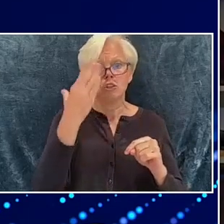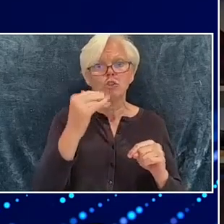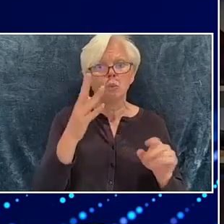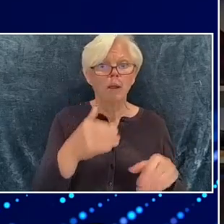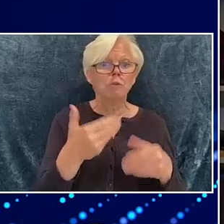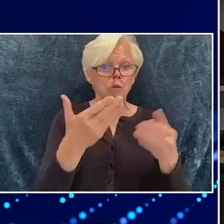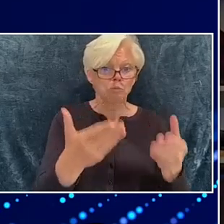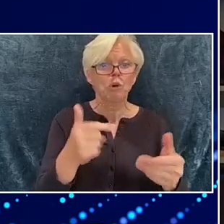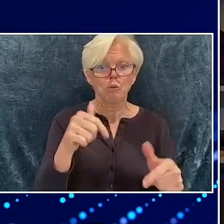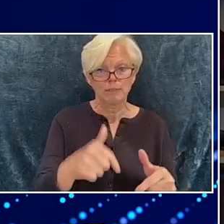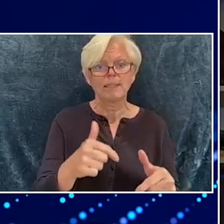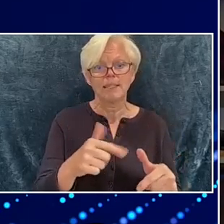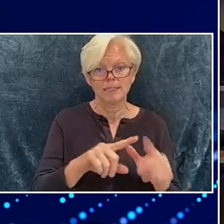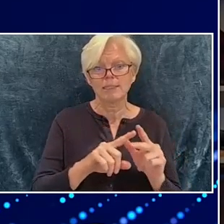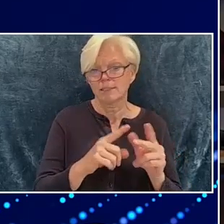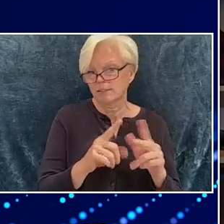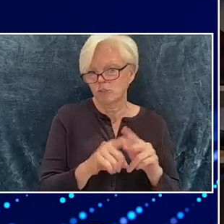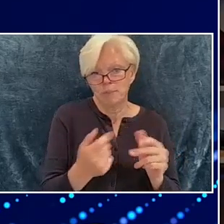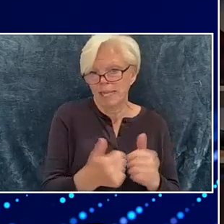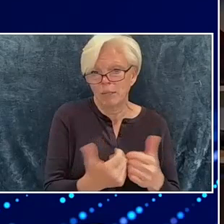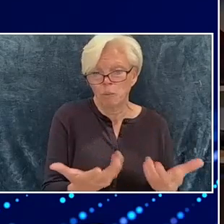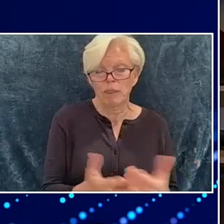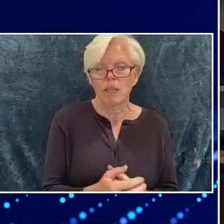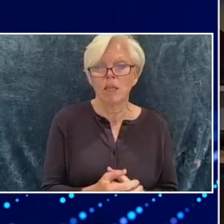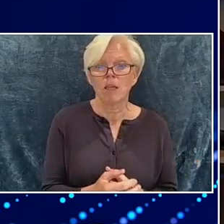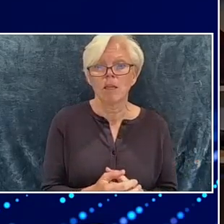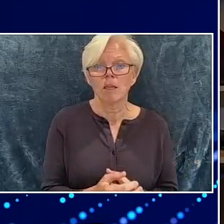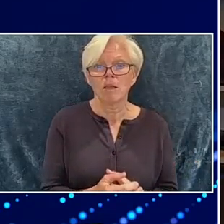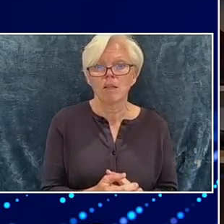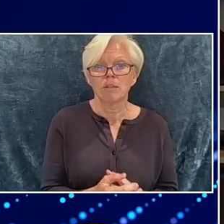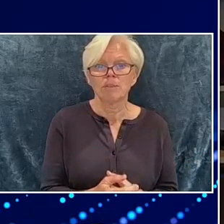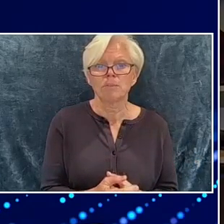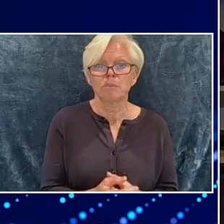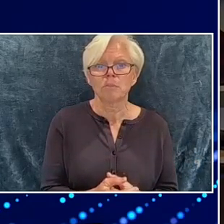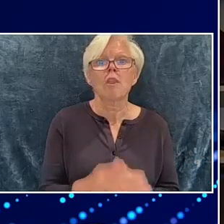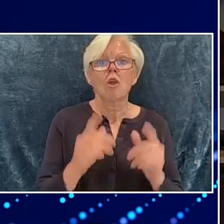which is that when there is actual cash